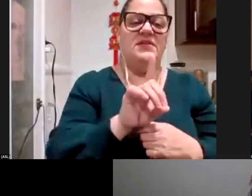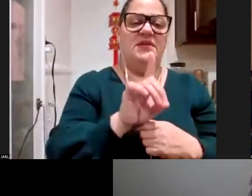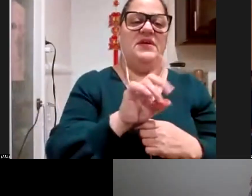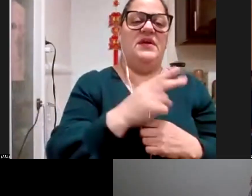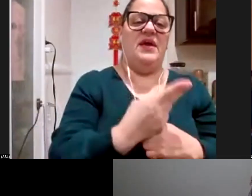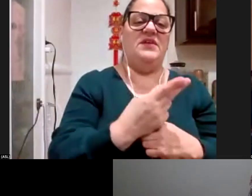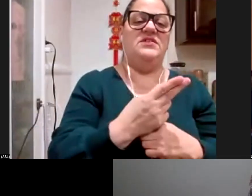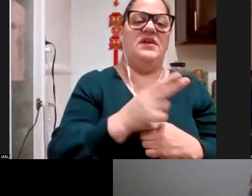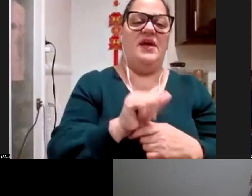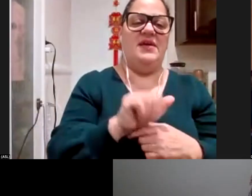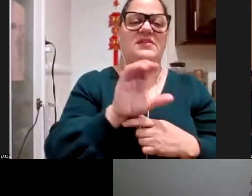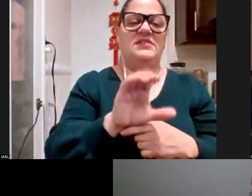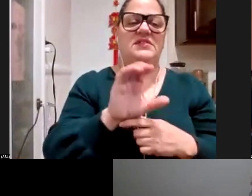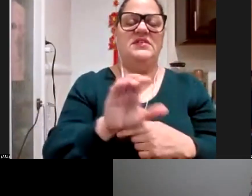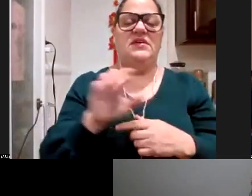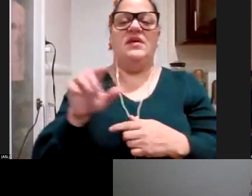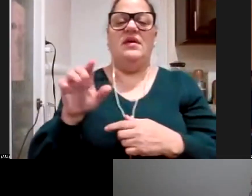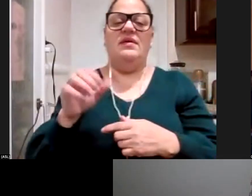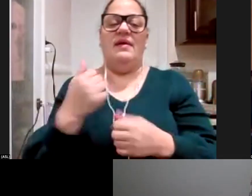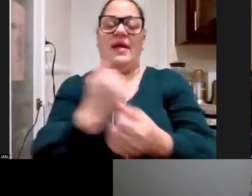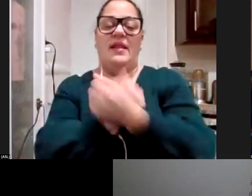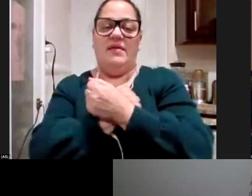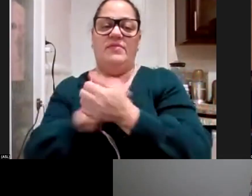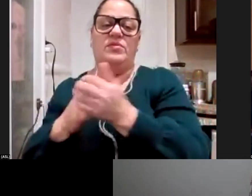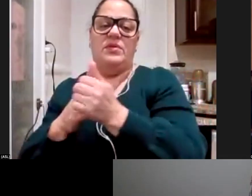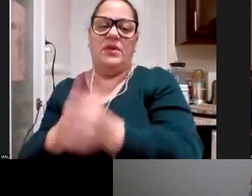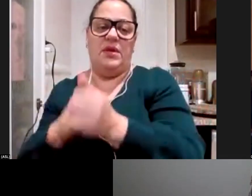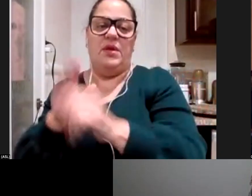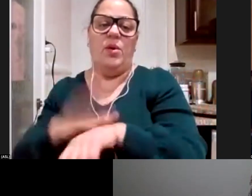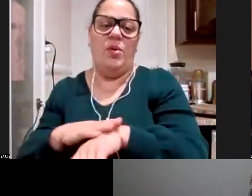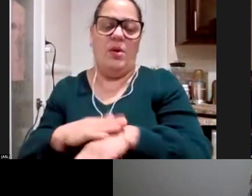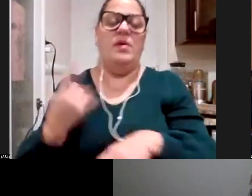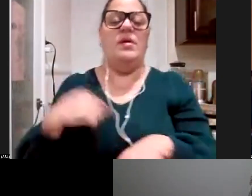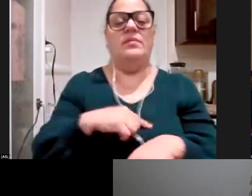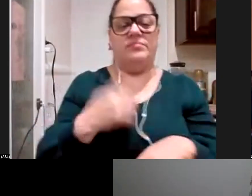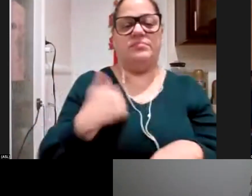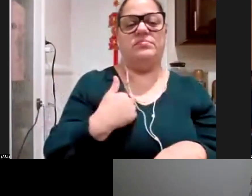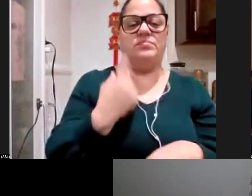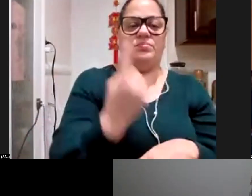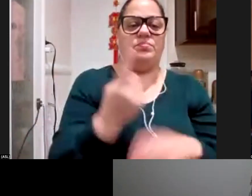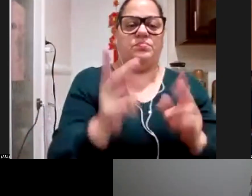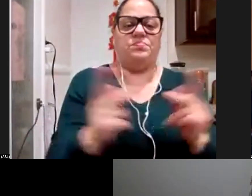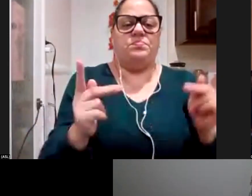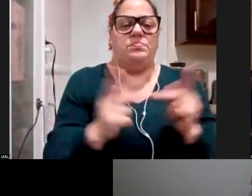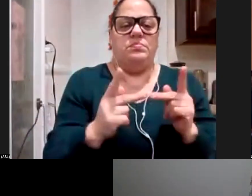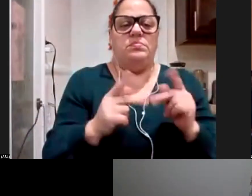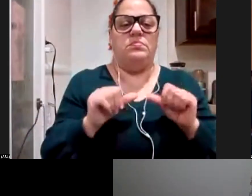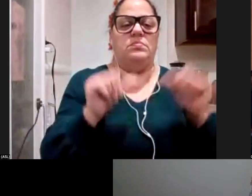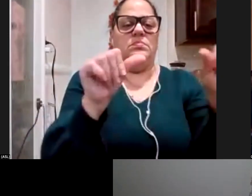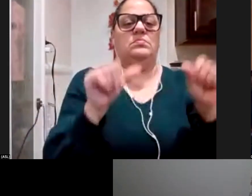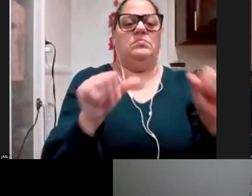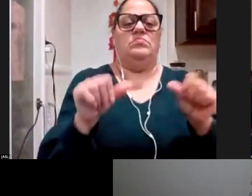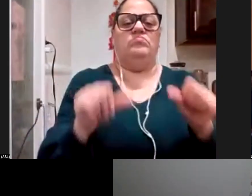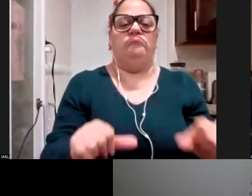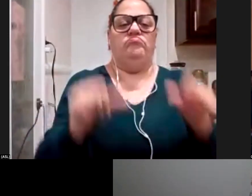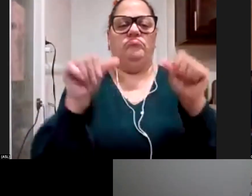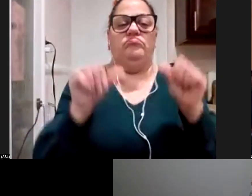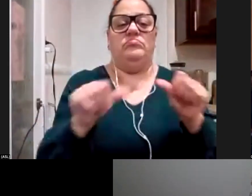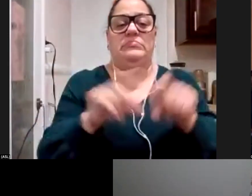and the I Love You Lead On website, there will be a one place to post these kinds of things. Um,